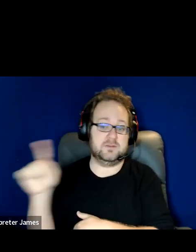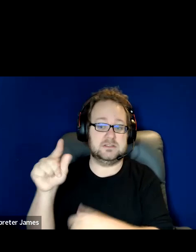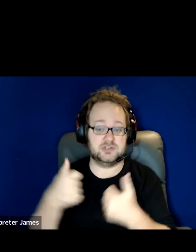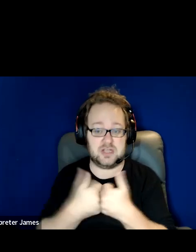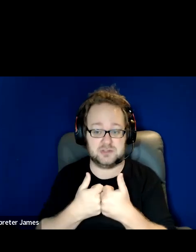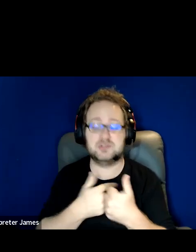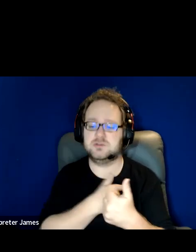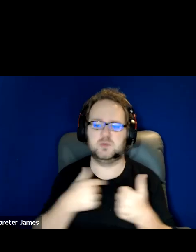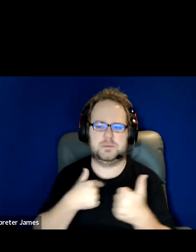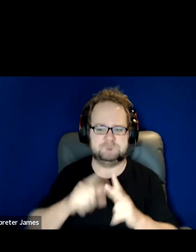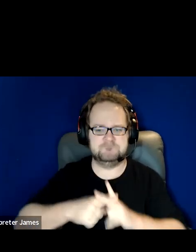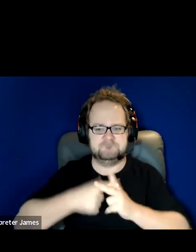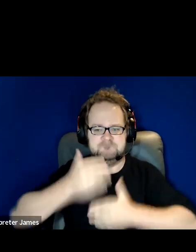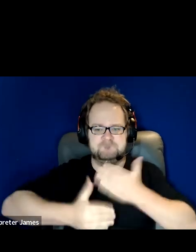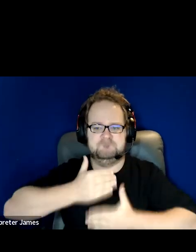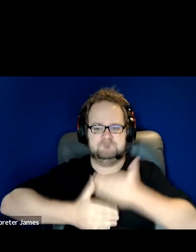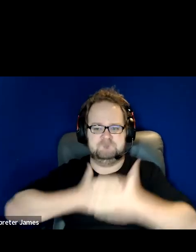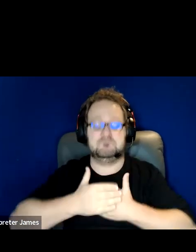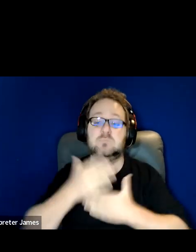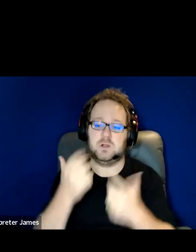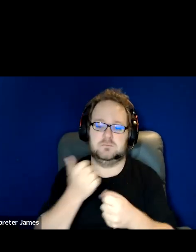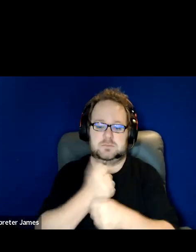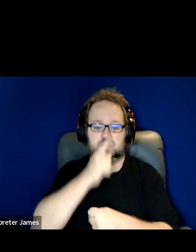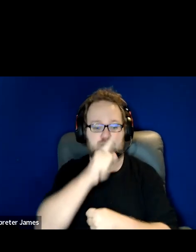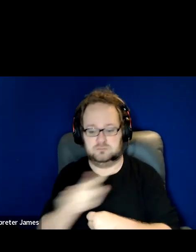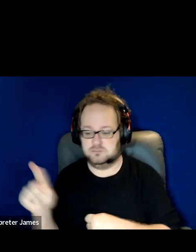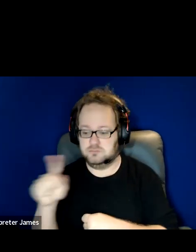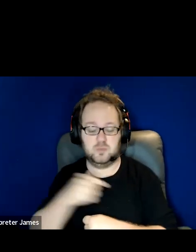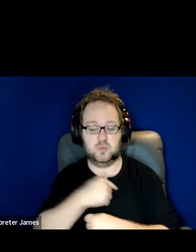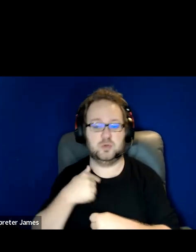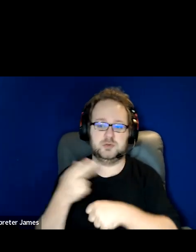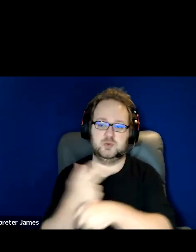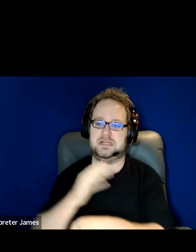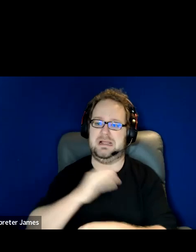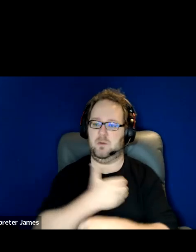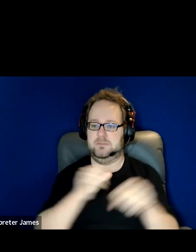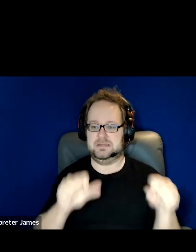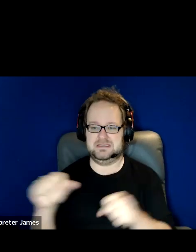We wanted to make sure that we were using our ability in public health to convene to